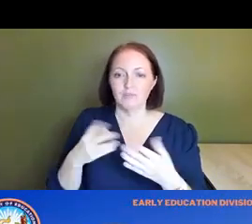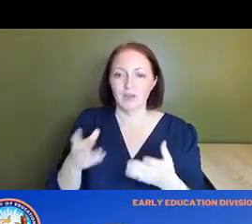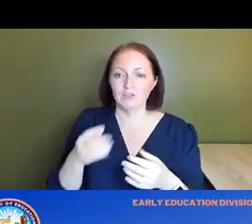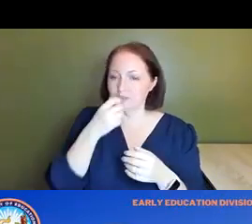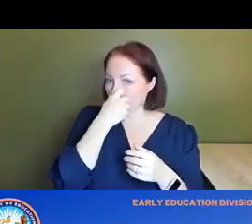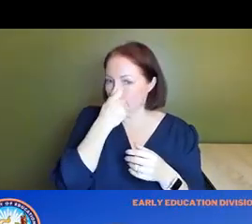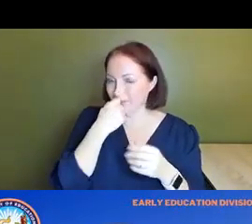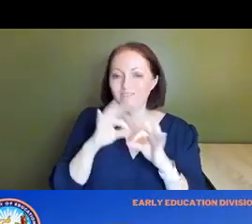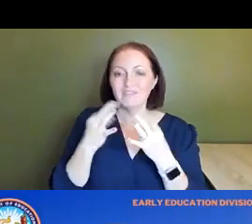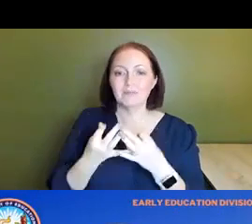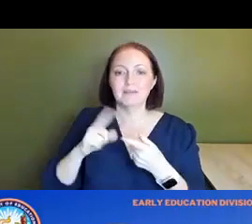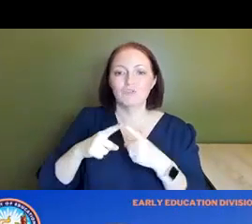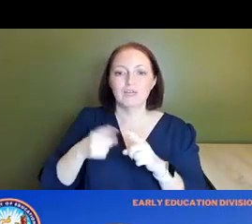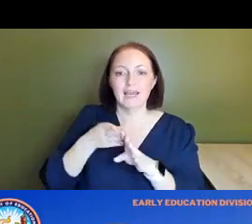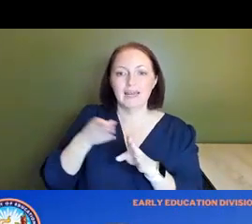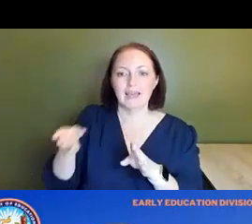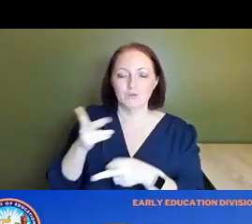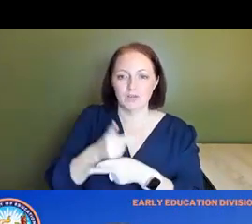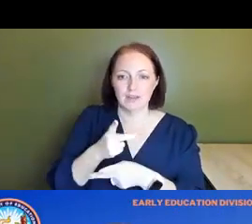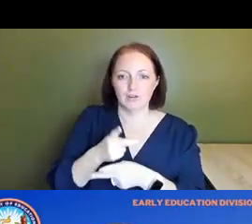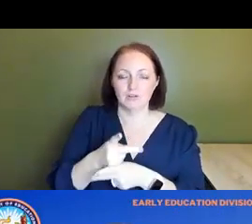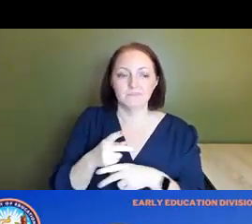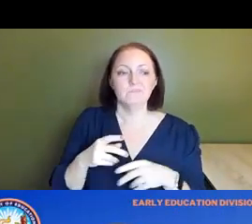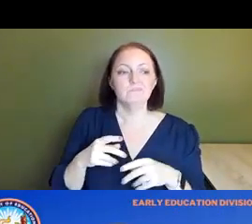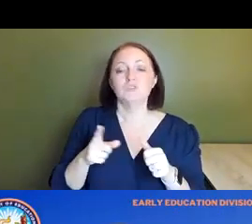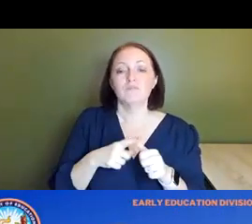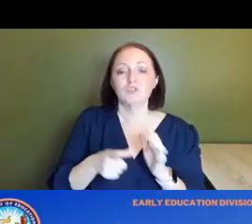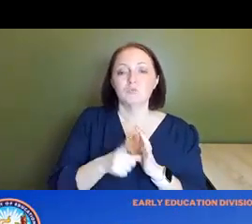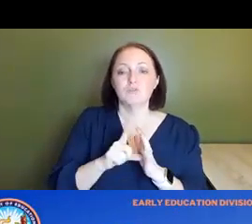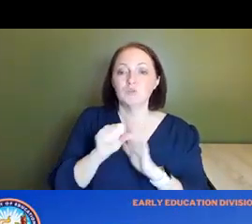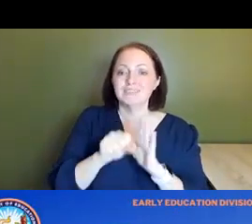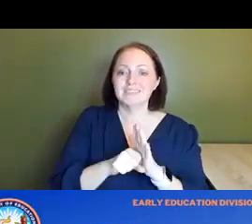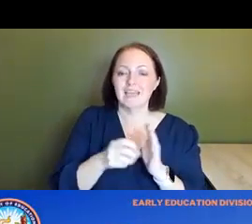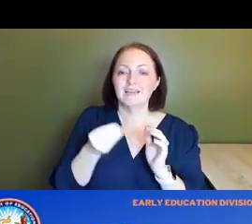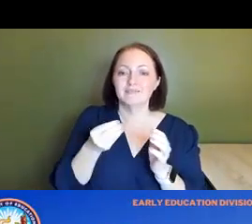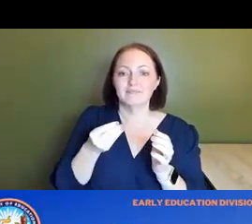and neighbor care. So to start let's review some state funded early learning and care